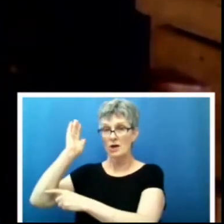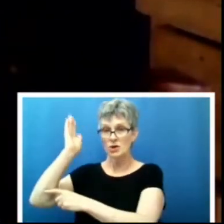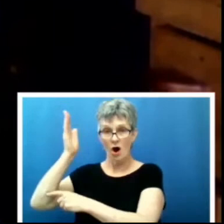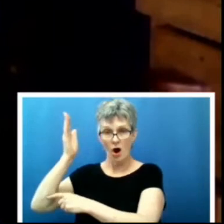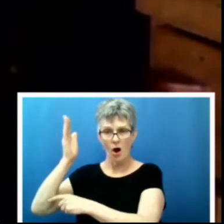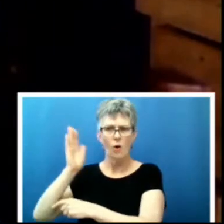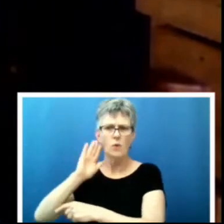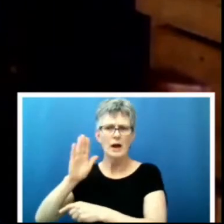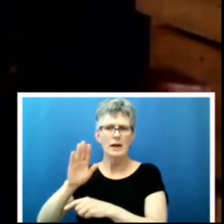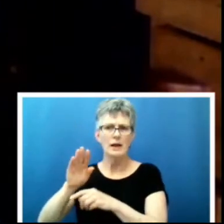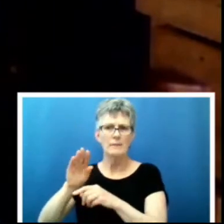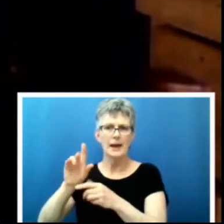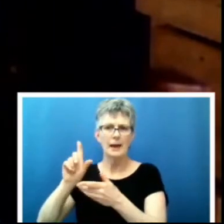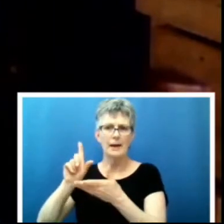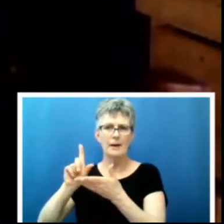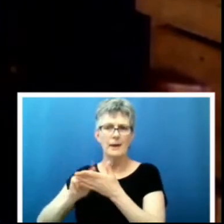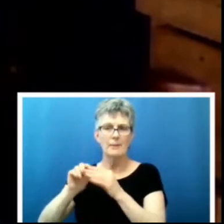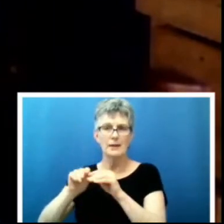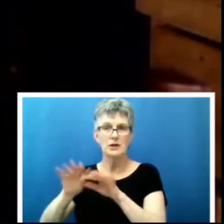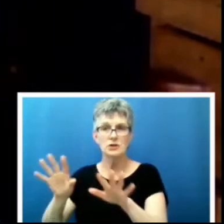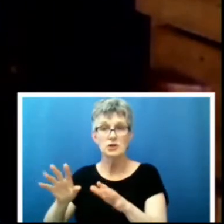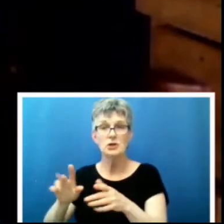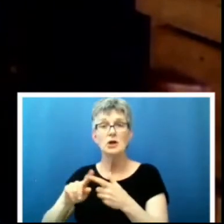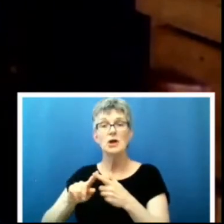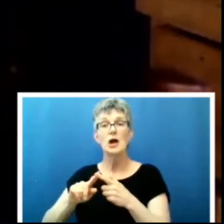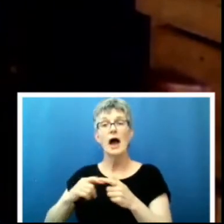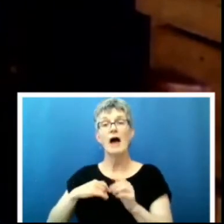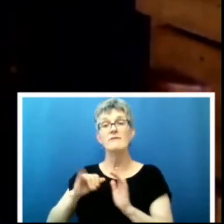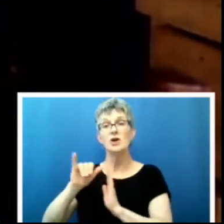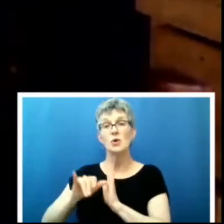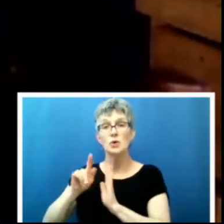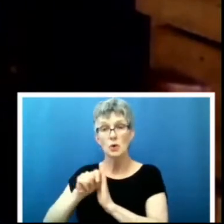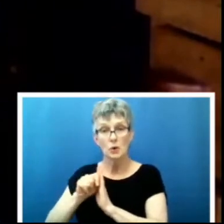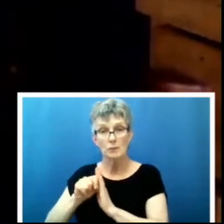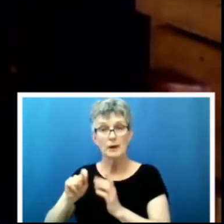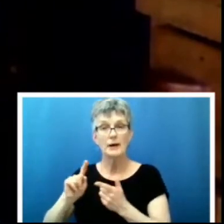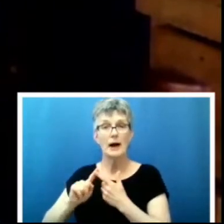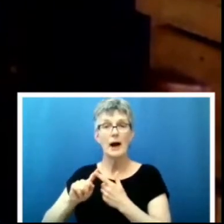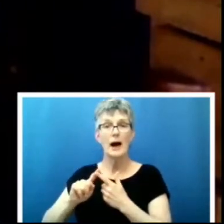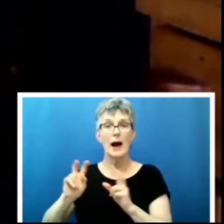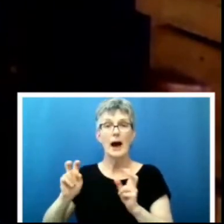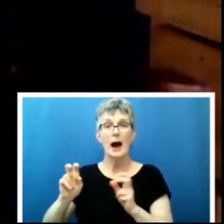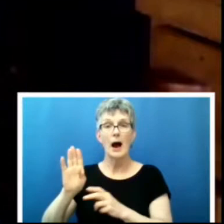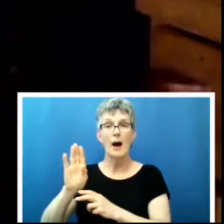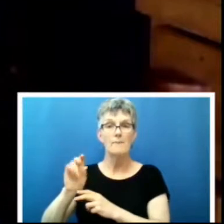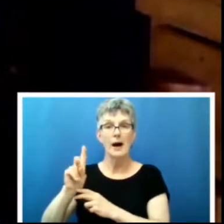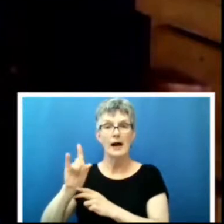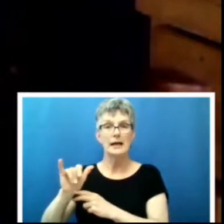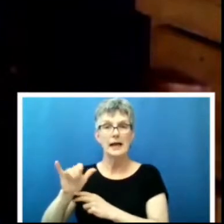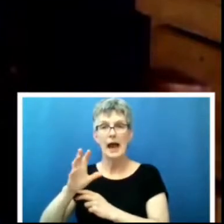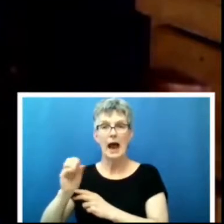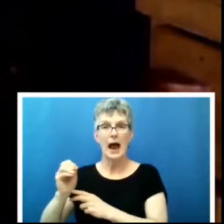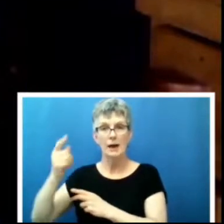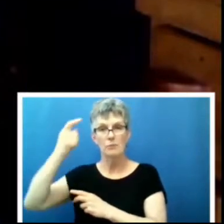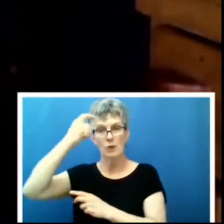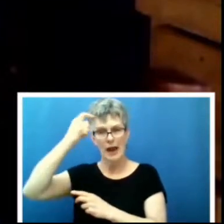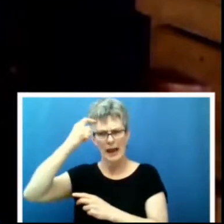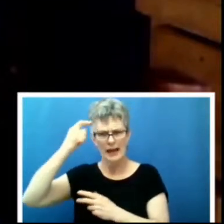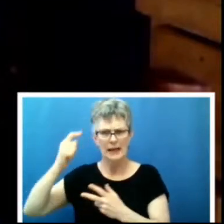So there's YouTube channels, Body and Brain Yoga has a lot of these exercises. That's the work of Ilchi Lee that I had mentioned.